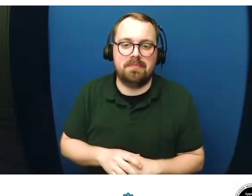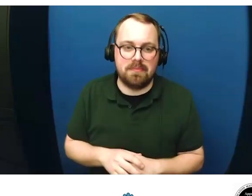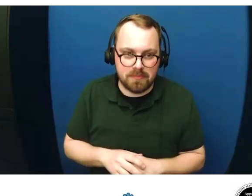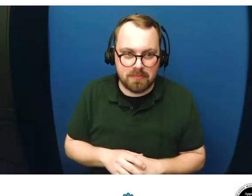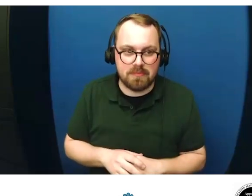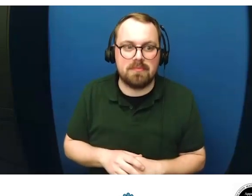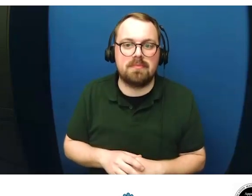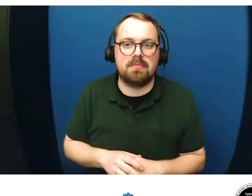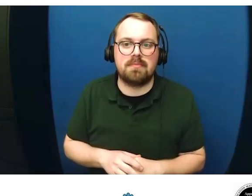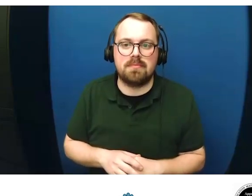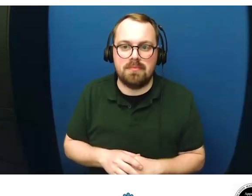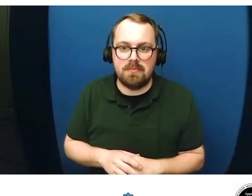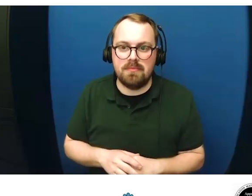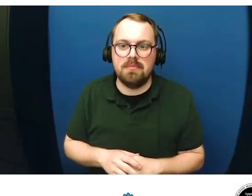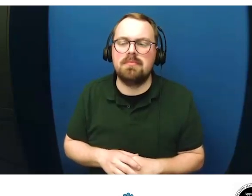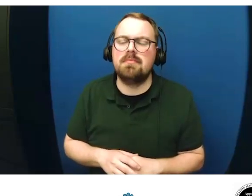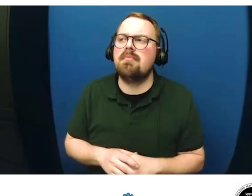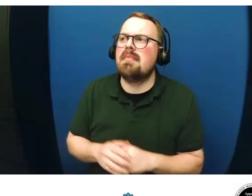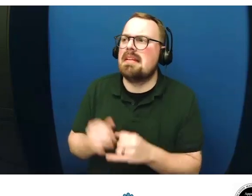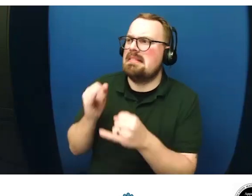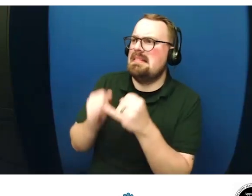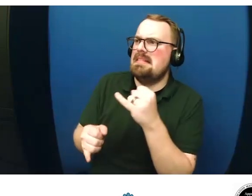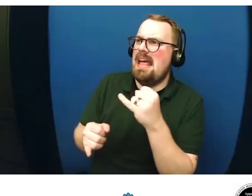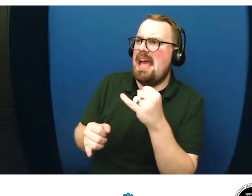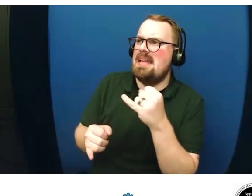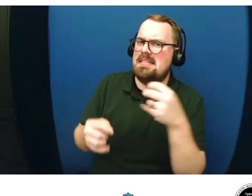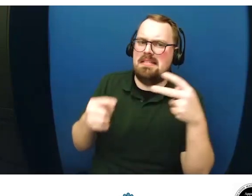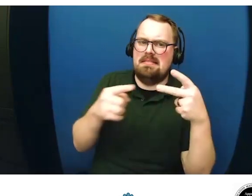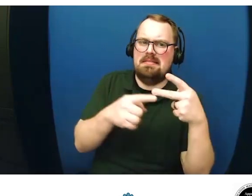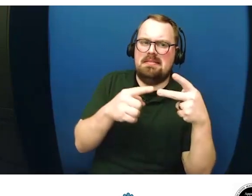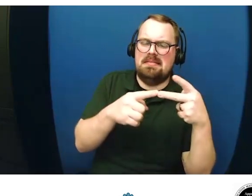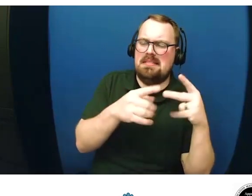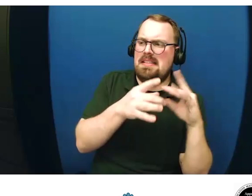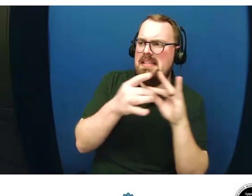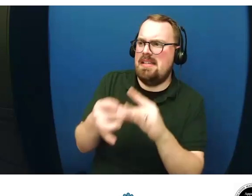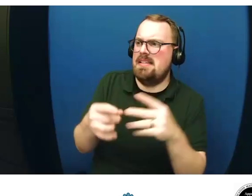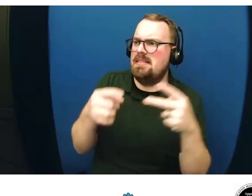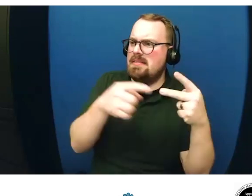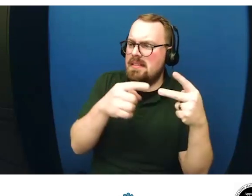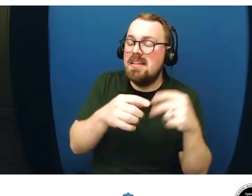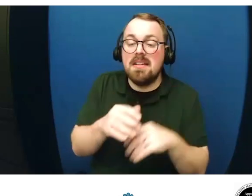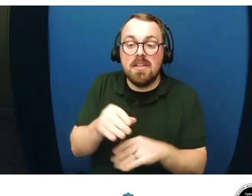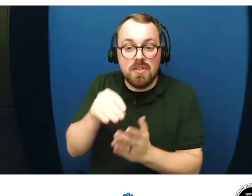And then the last one I have under this bullet is, does the student have the ability to,